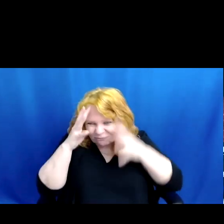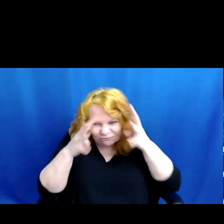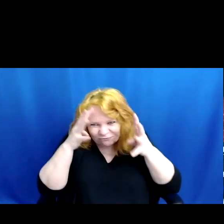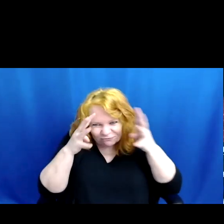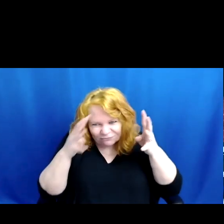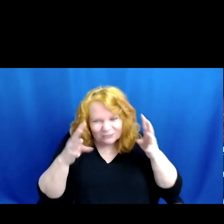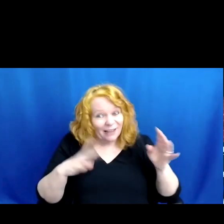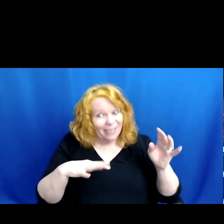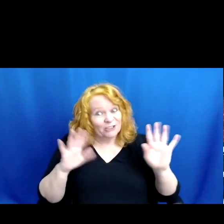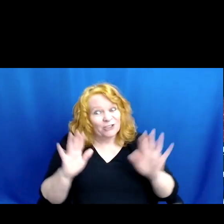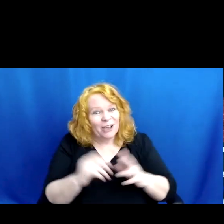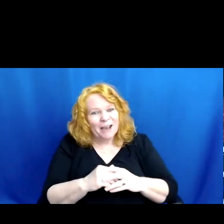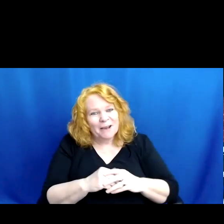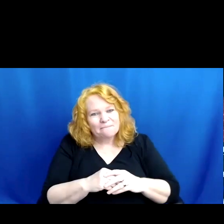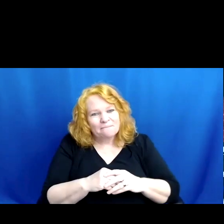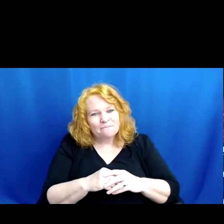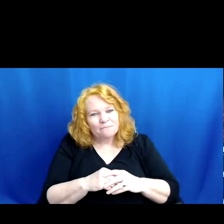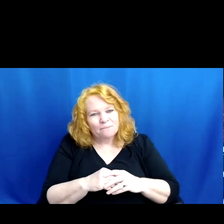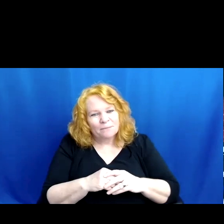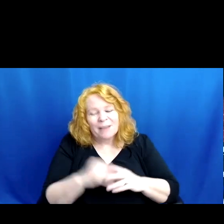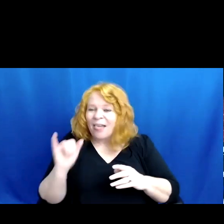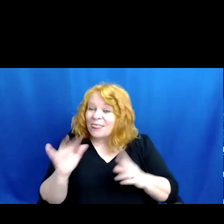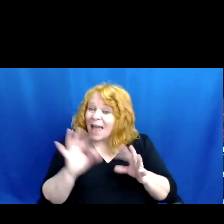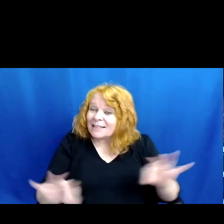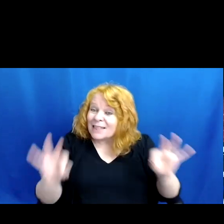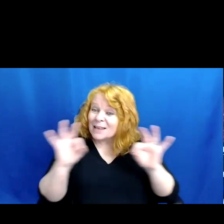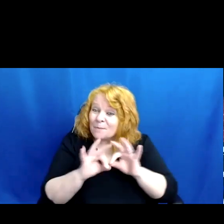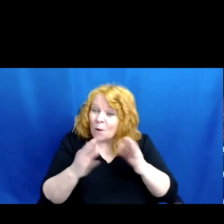Those are the important things that I wanted to share with you.